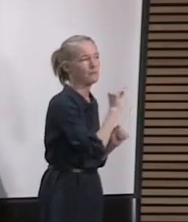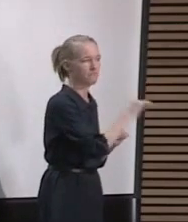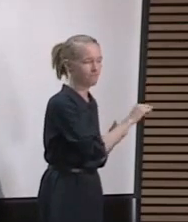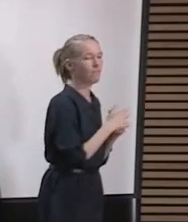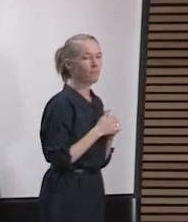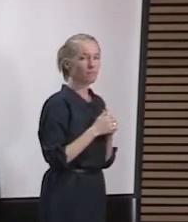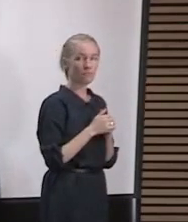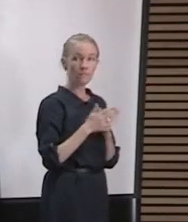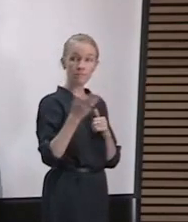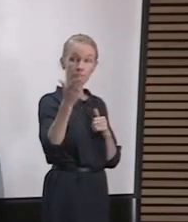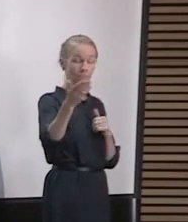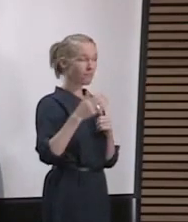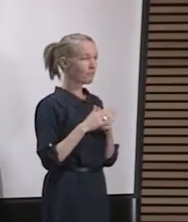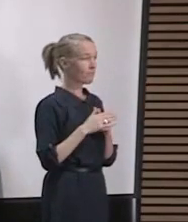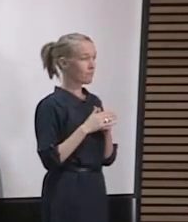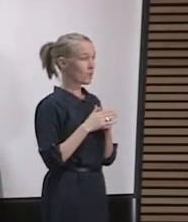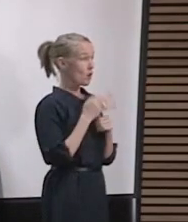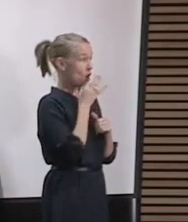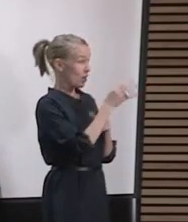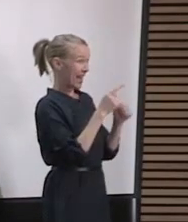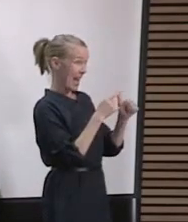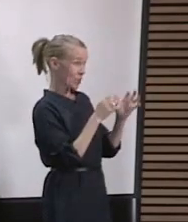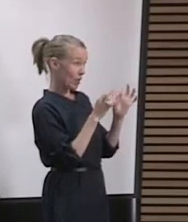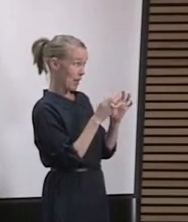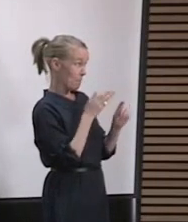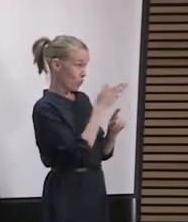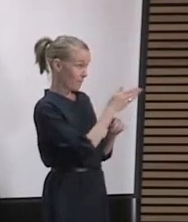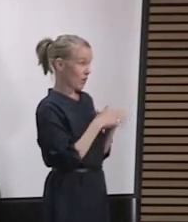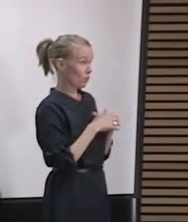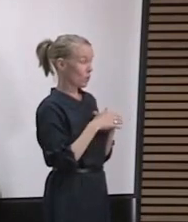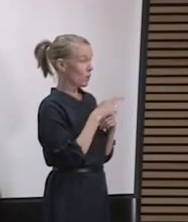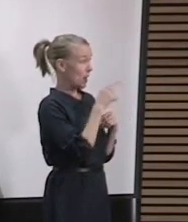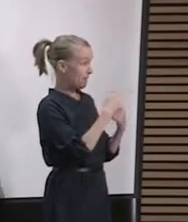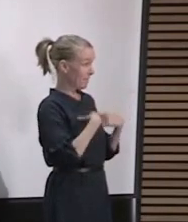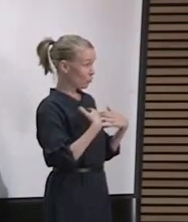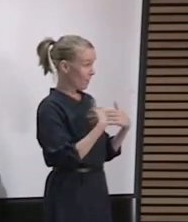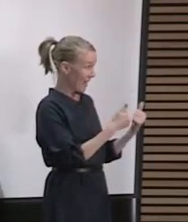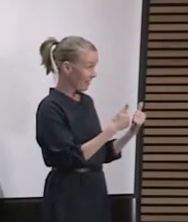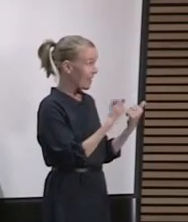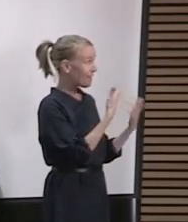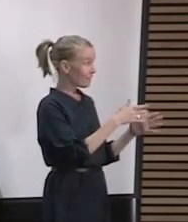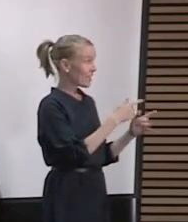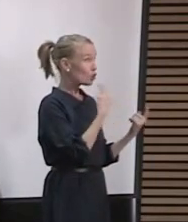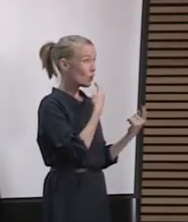Can I just ask a follow-up to that. Dr Bloomfield, have you got on to